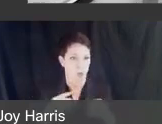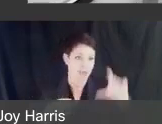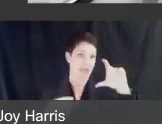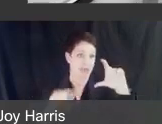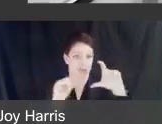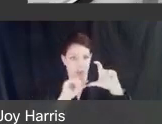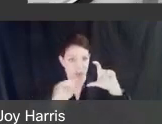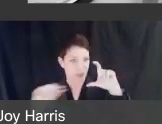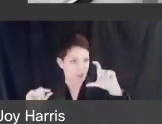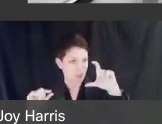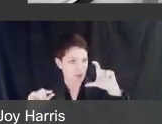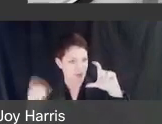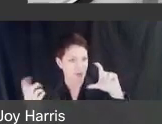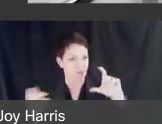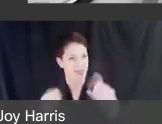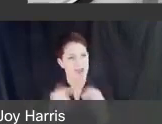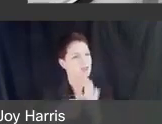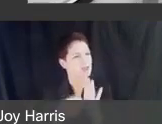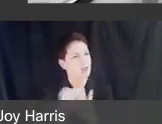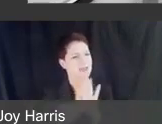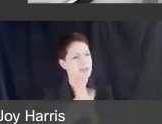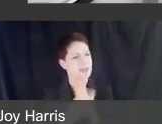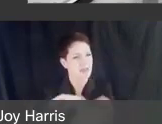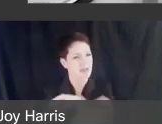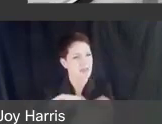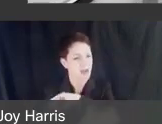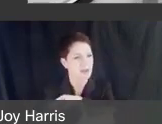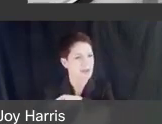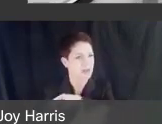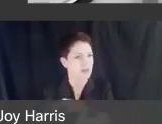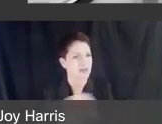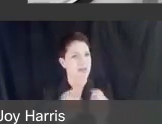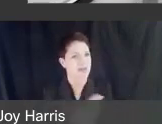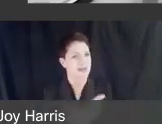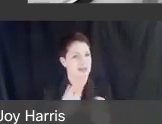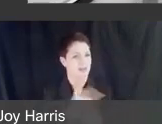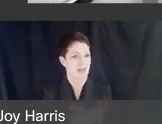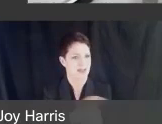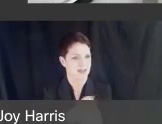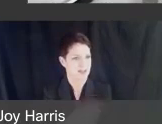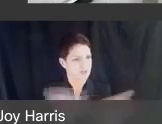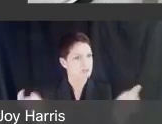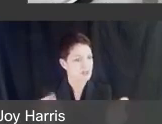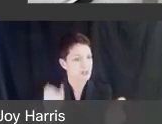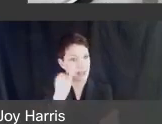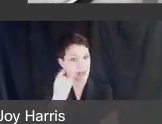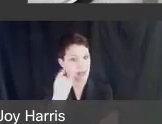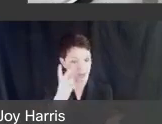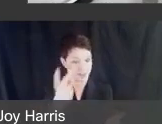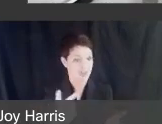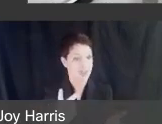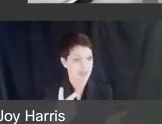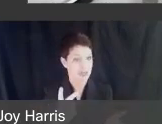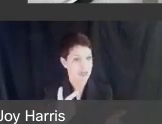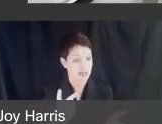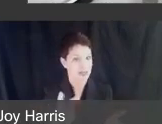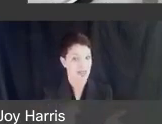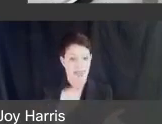and the way that the County is getting this vaccine out if we're seeing it not going across all races?